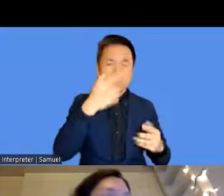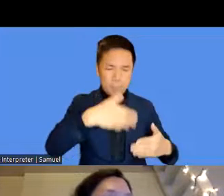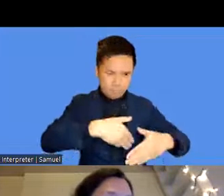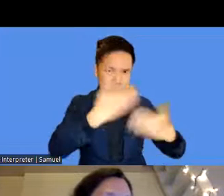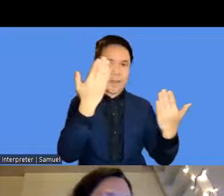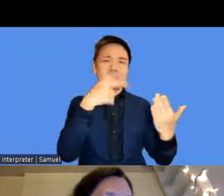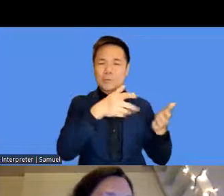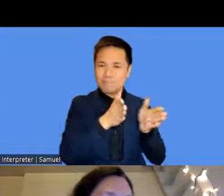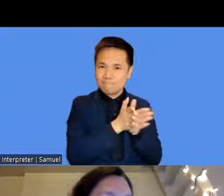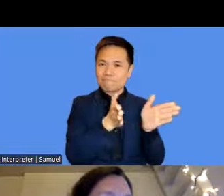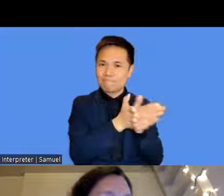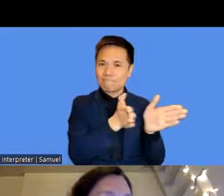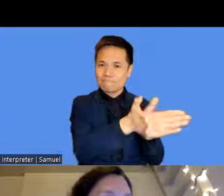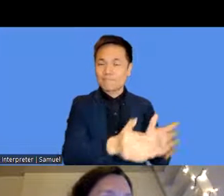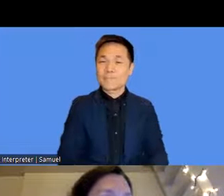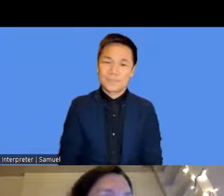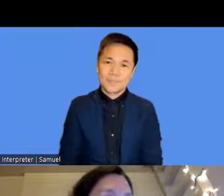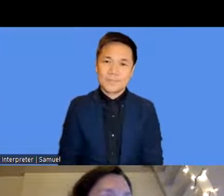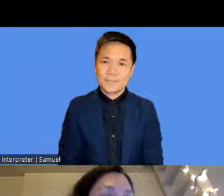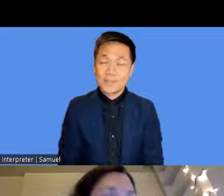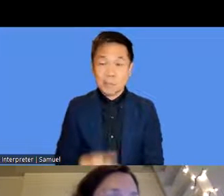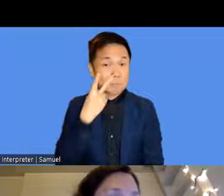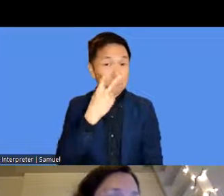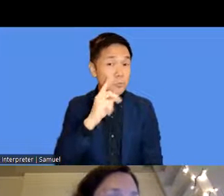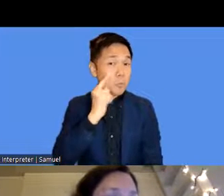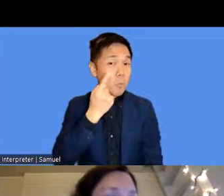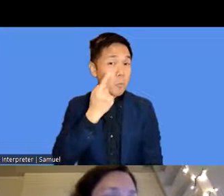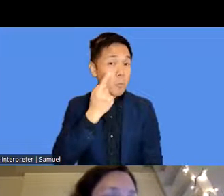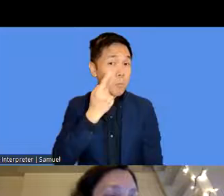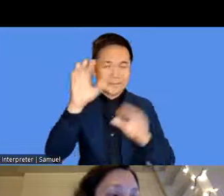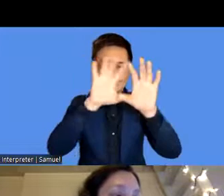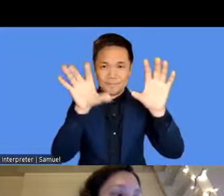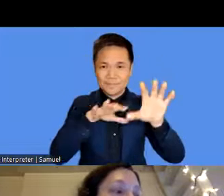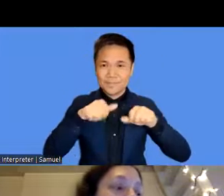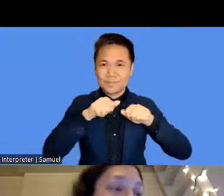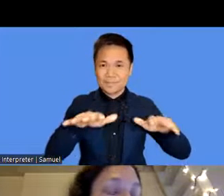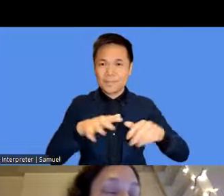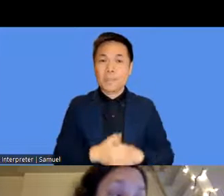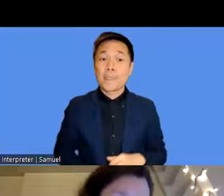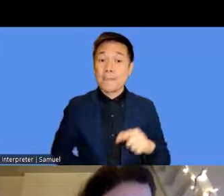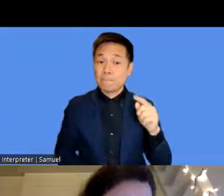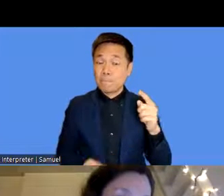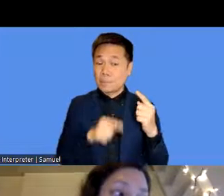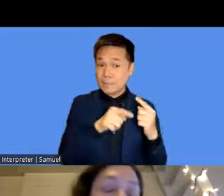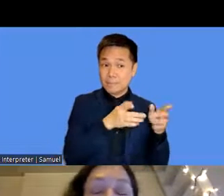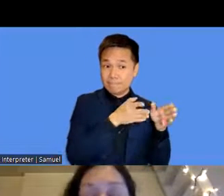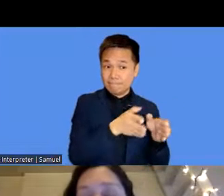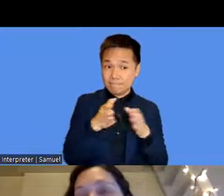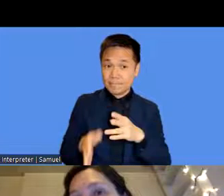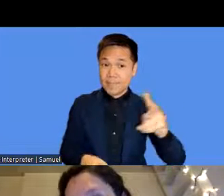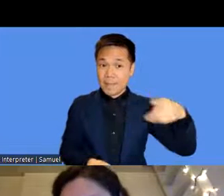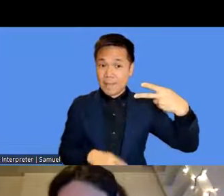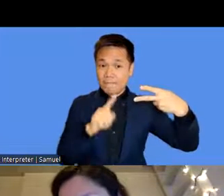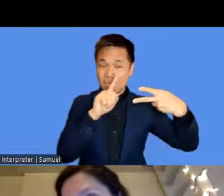We have three specific objectives in the collaborative, to develop the concept framework, the collaborative